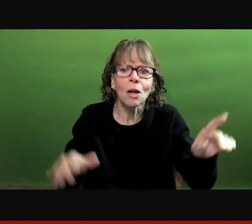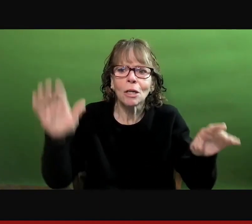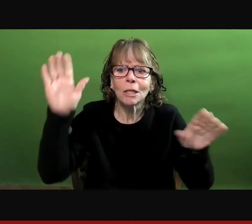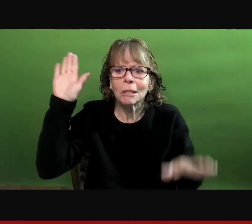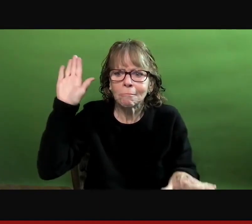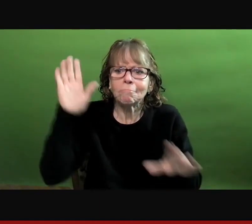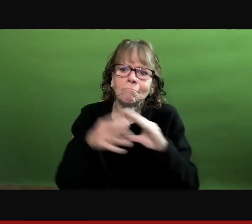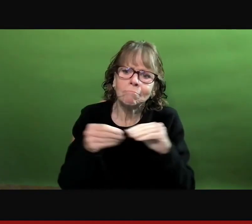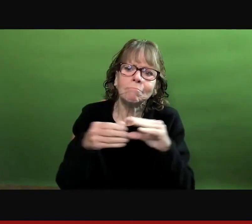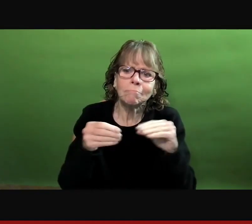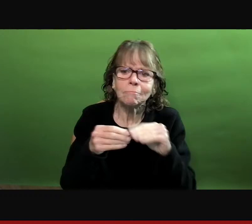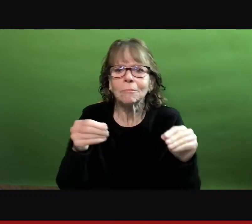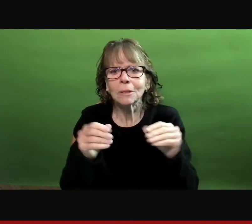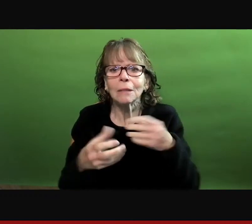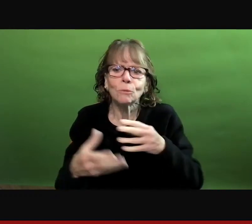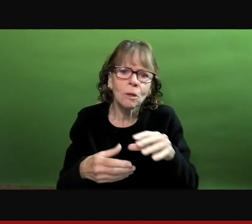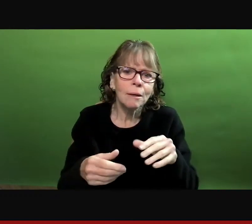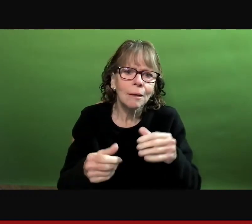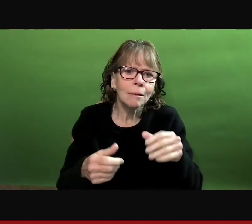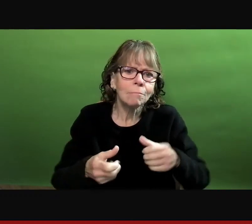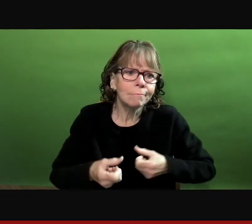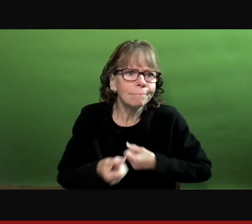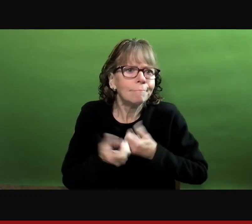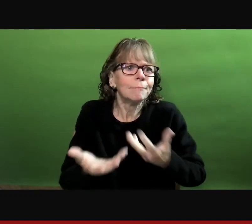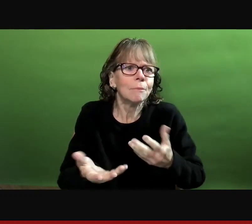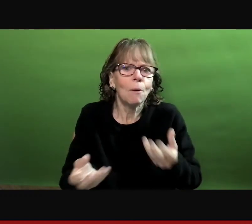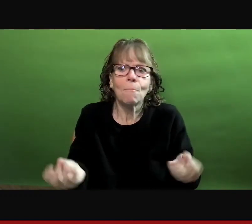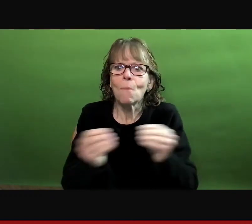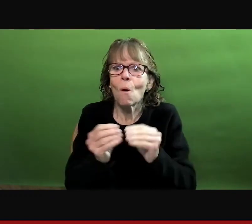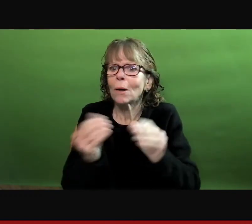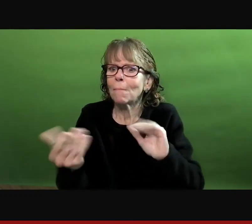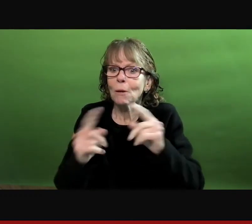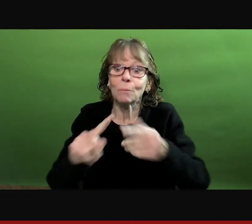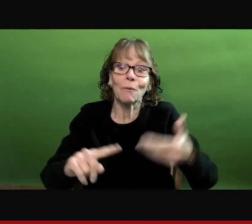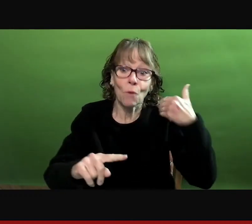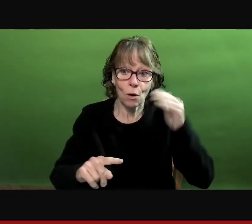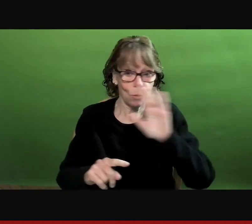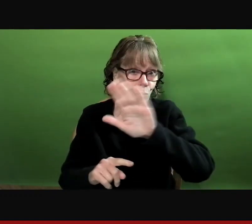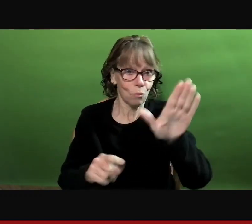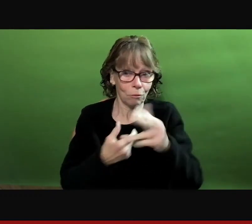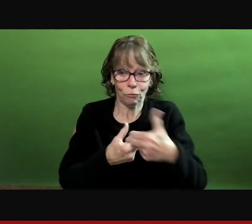your participation here is just the beginning. So thank you again for joining us and let's